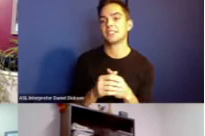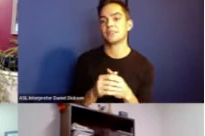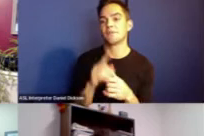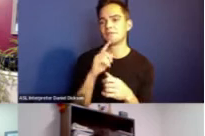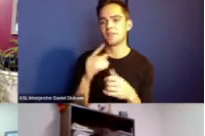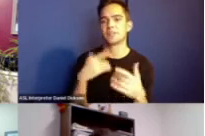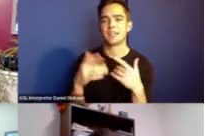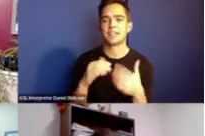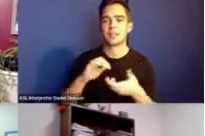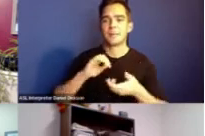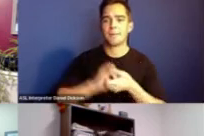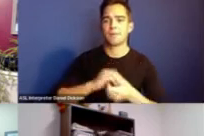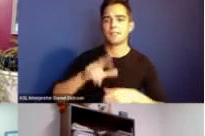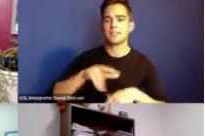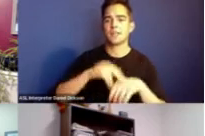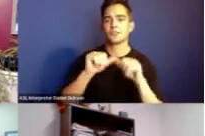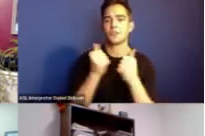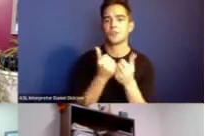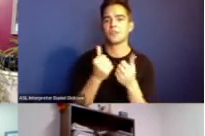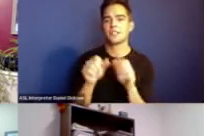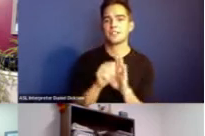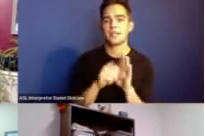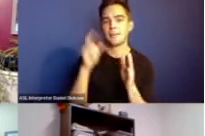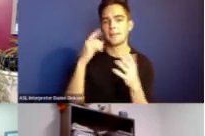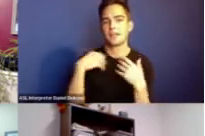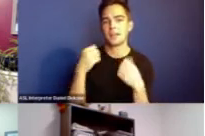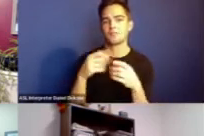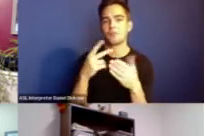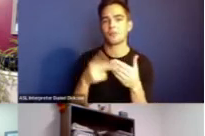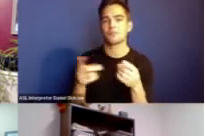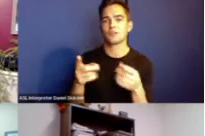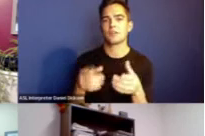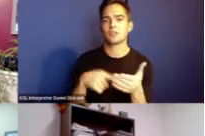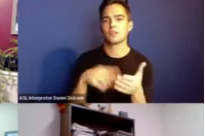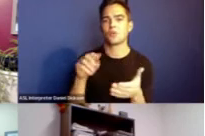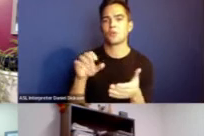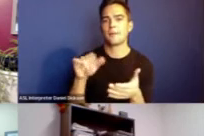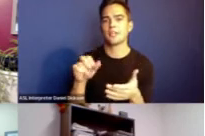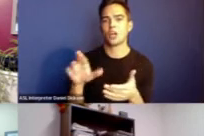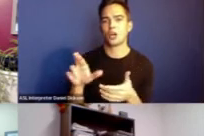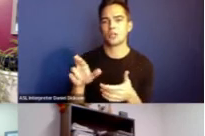partner with the National Association of State Mental Health Program Directors for this webinar. And Capps is a